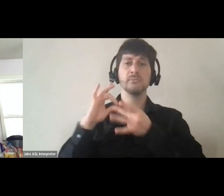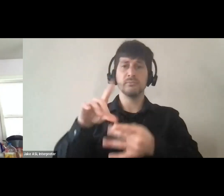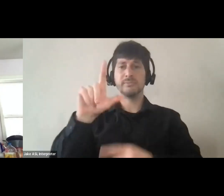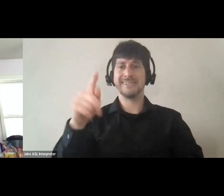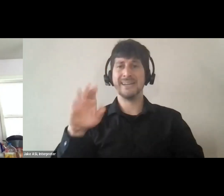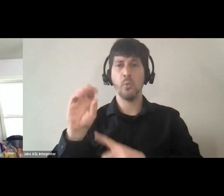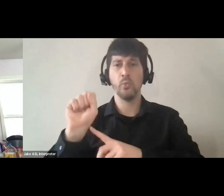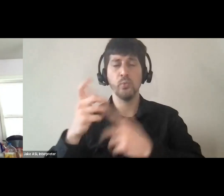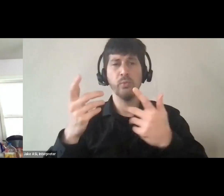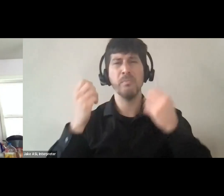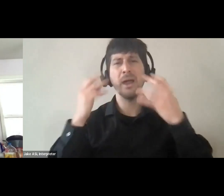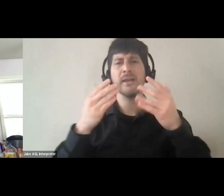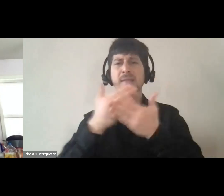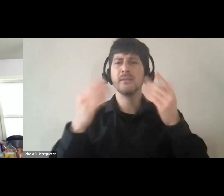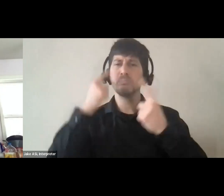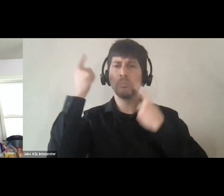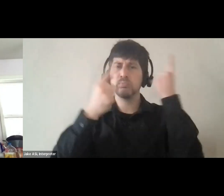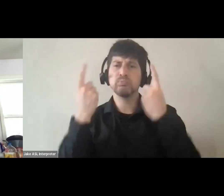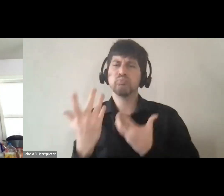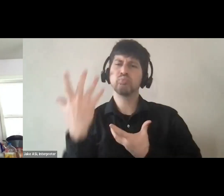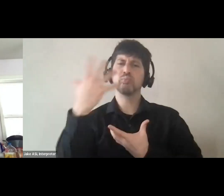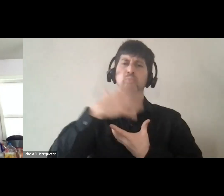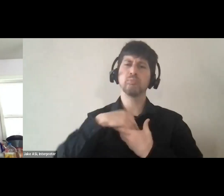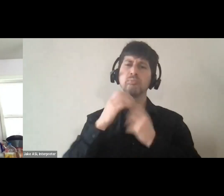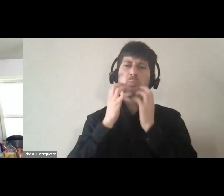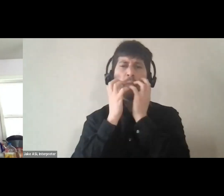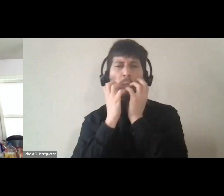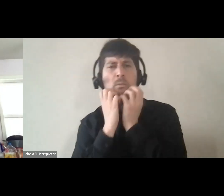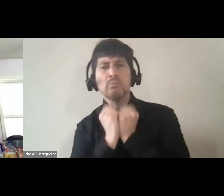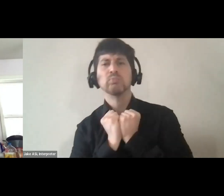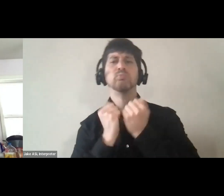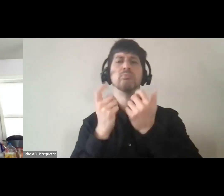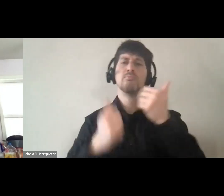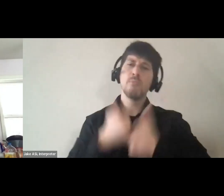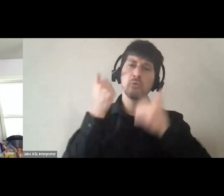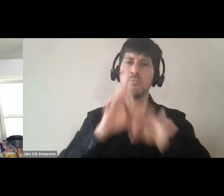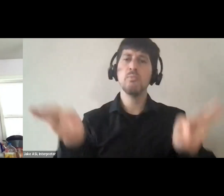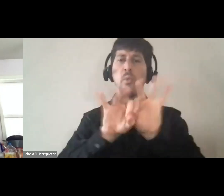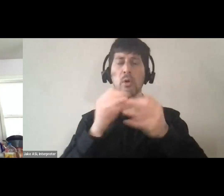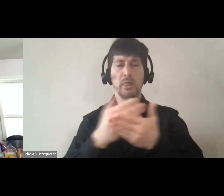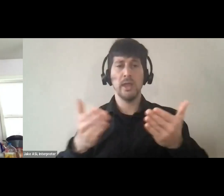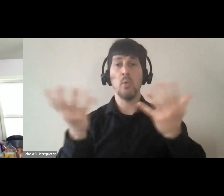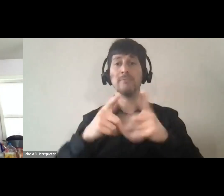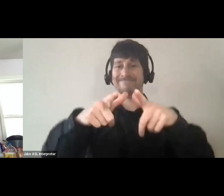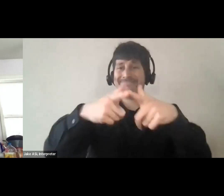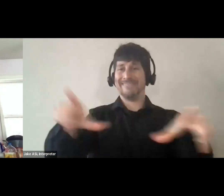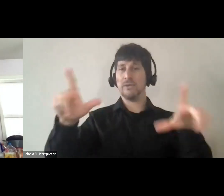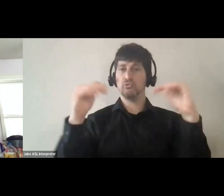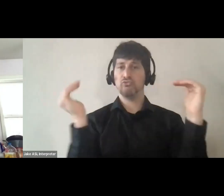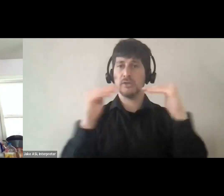There are so many things to think about. So many things to consider. So many things to embrace.